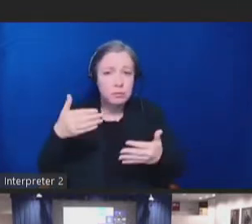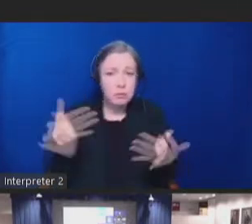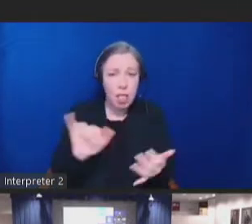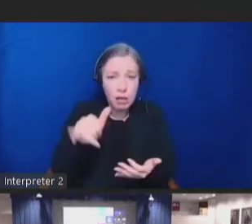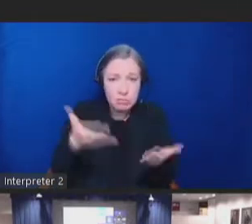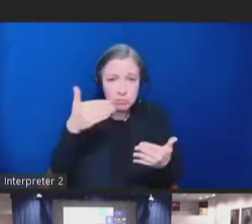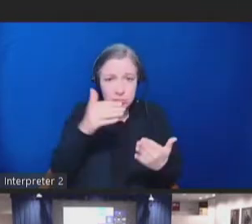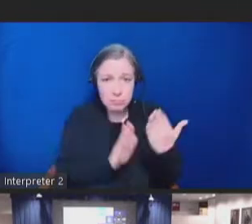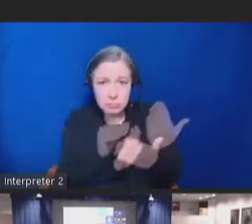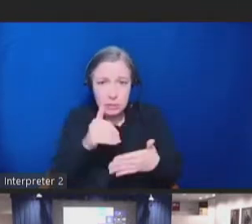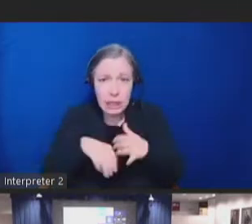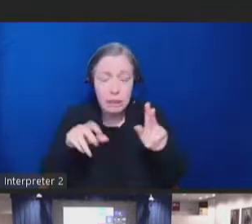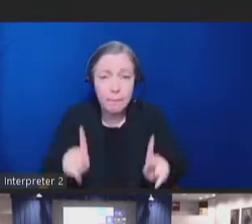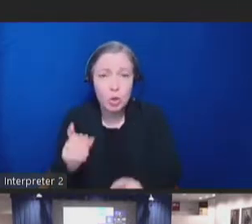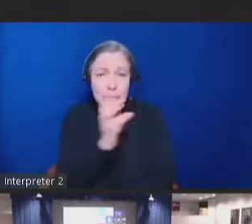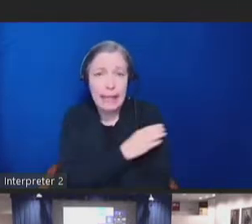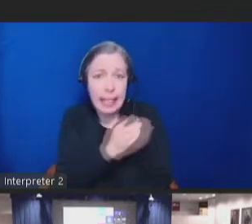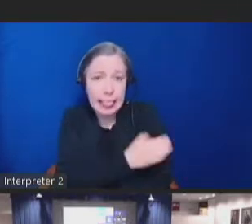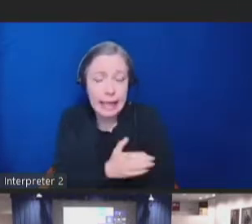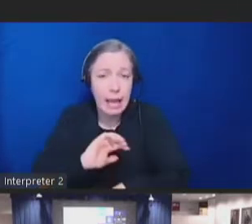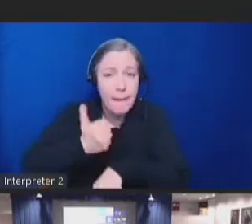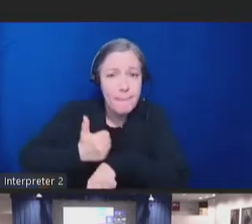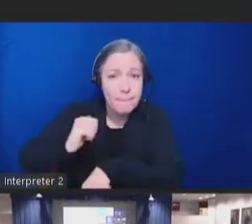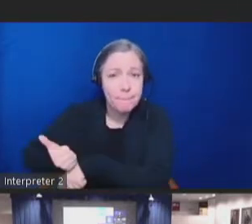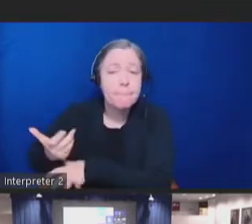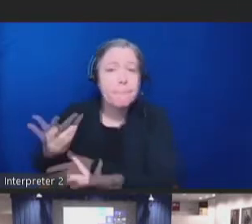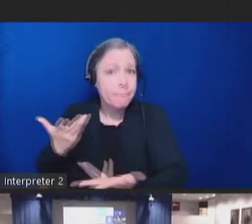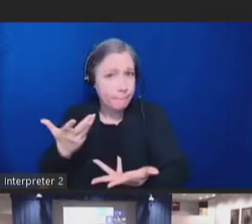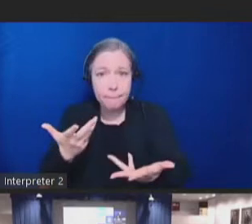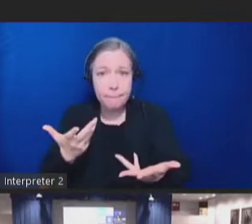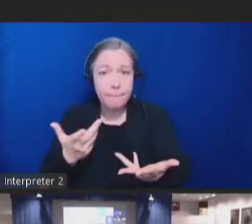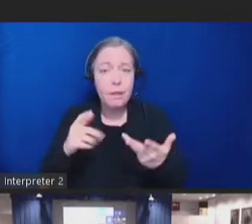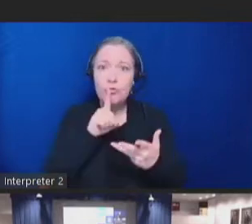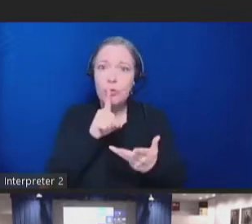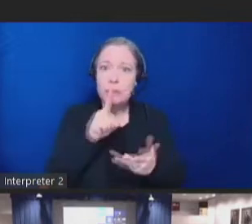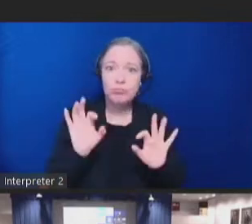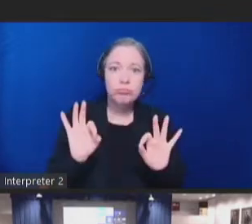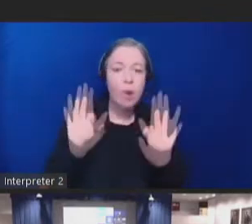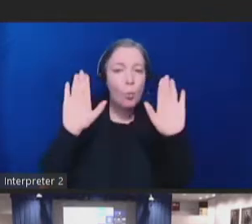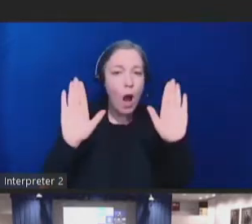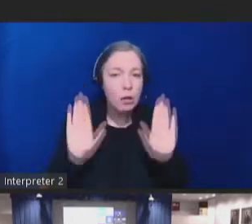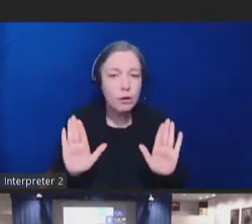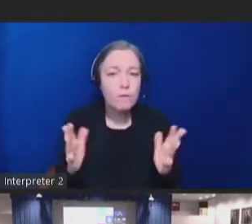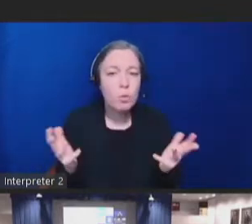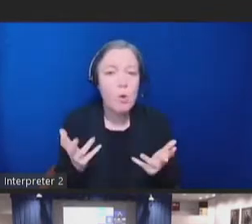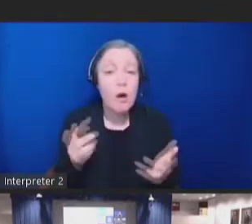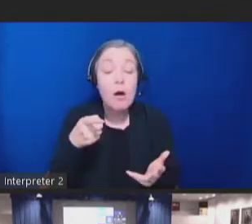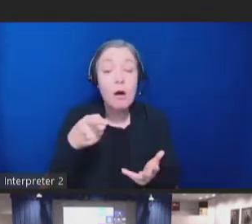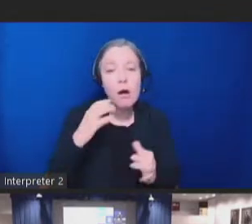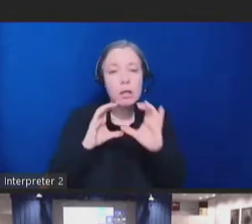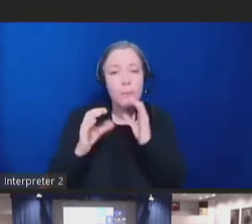And the wonderful thing is, you know, if you have communications resources to share,